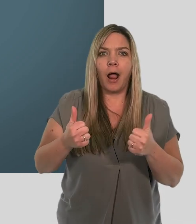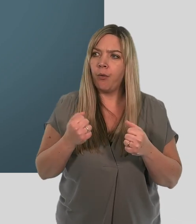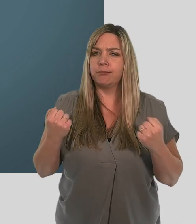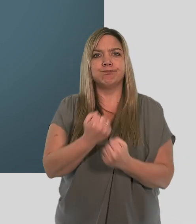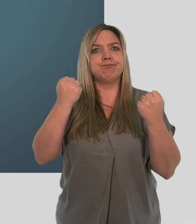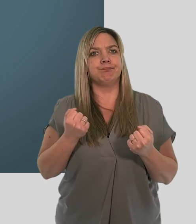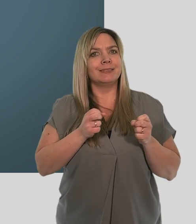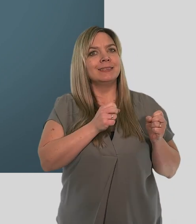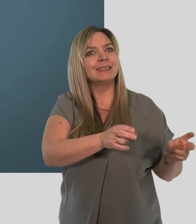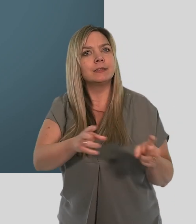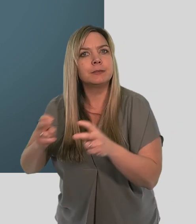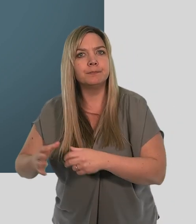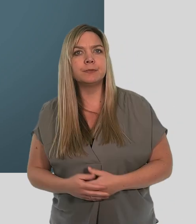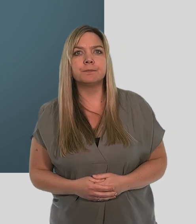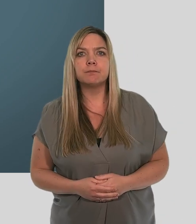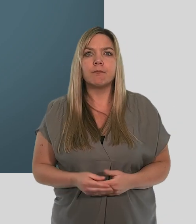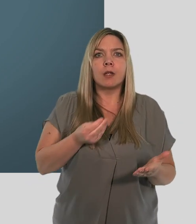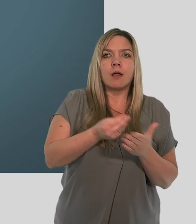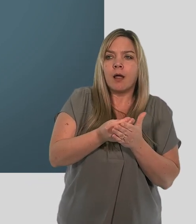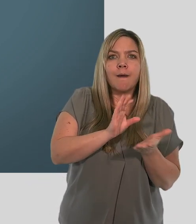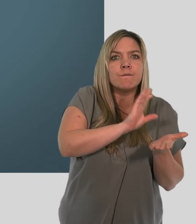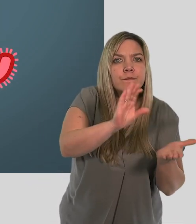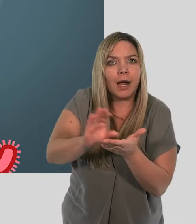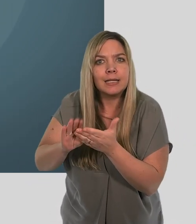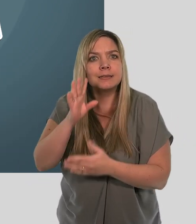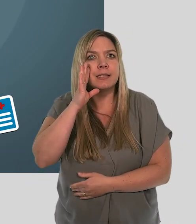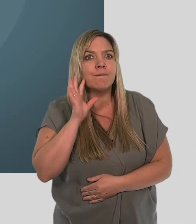of health spending in low-income countries